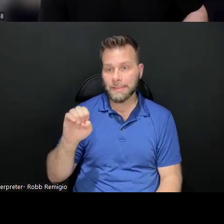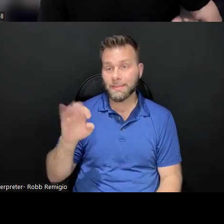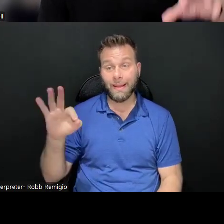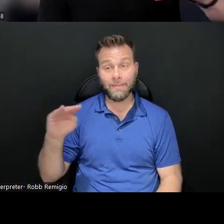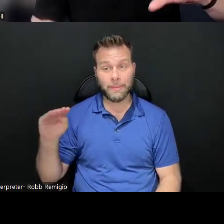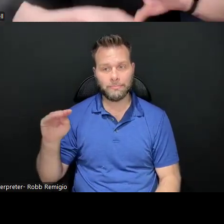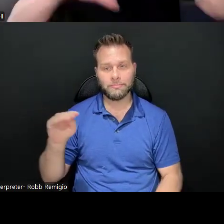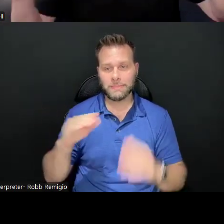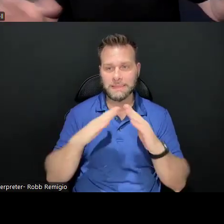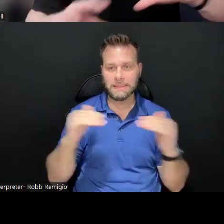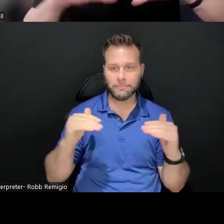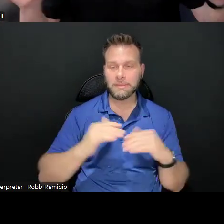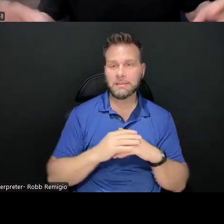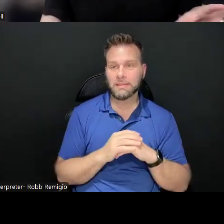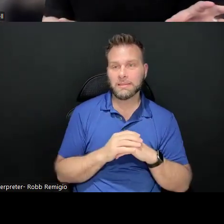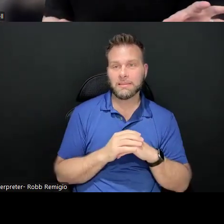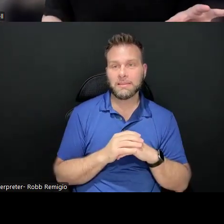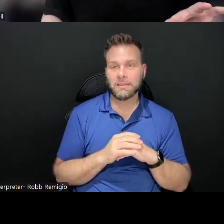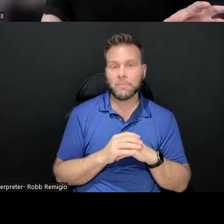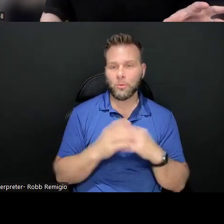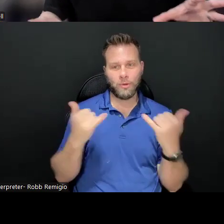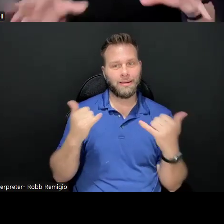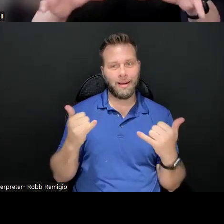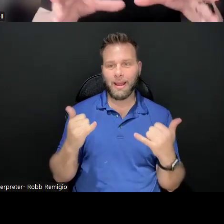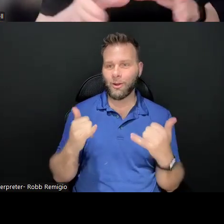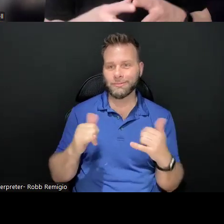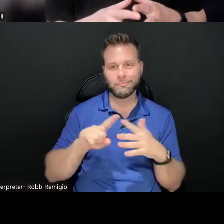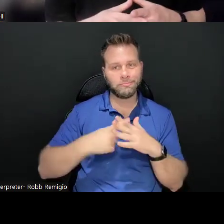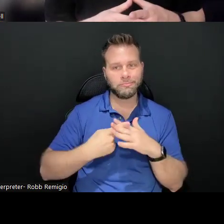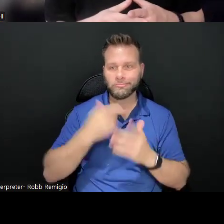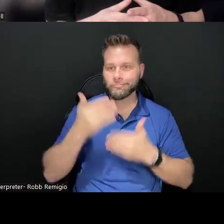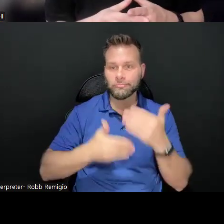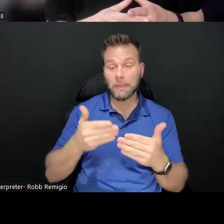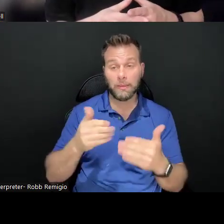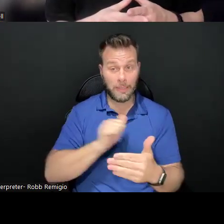loop-based and FM systems. However, we are kind of in an